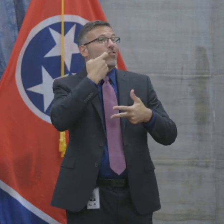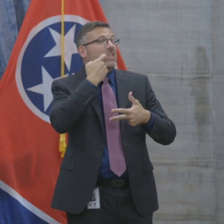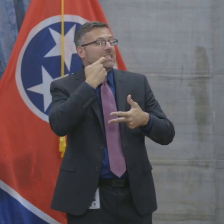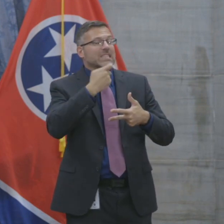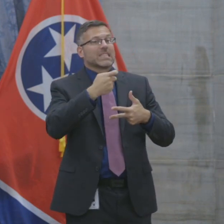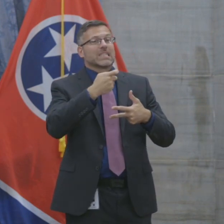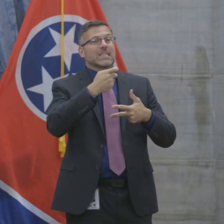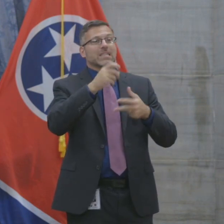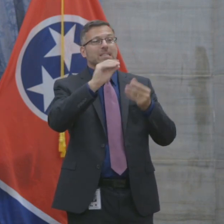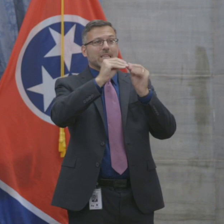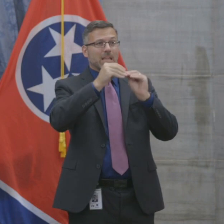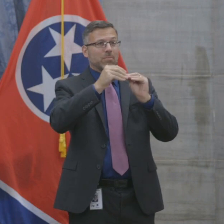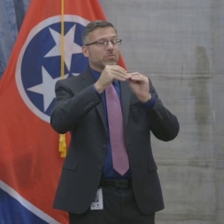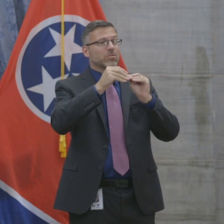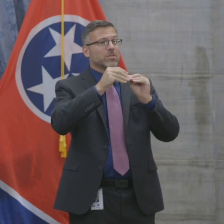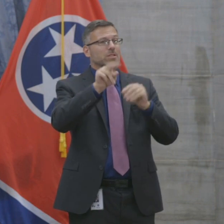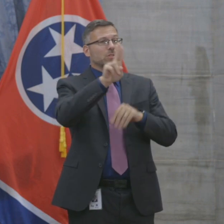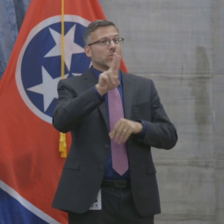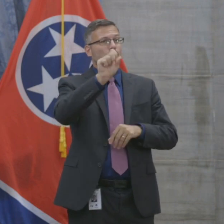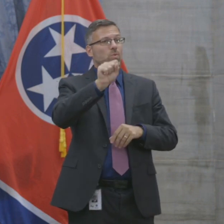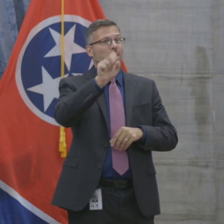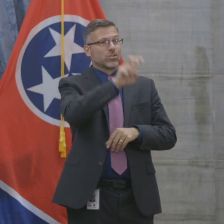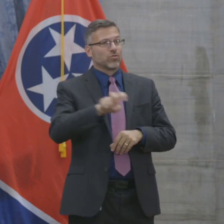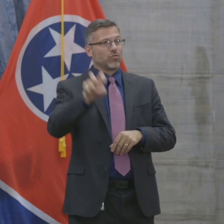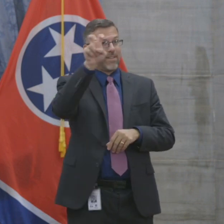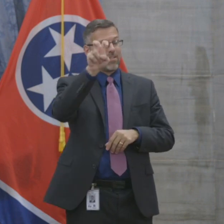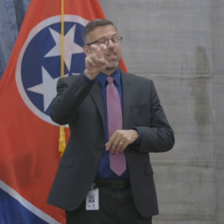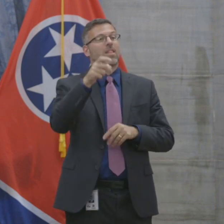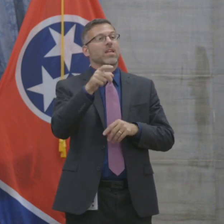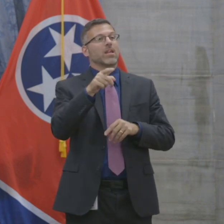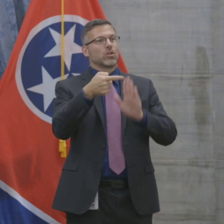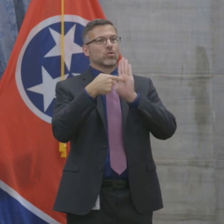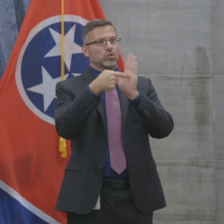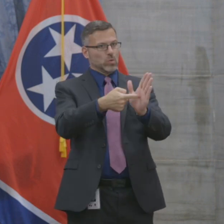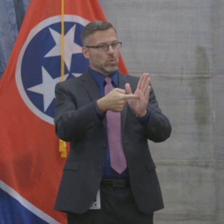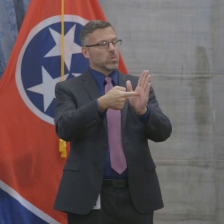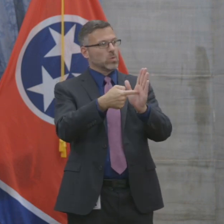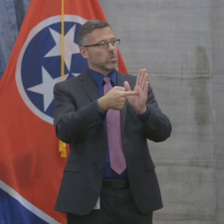dollars of tourism -- of tourism dollars come into our state.